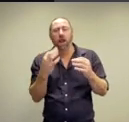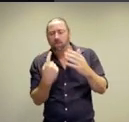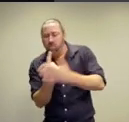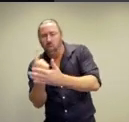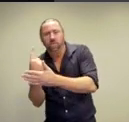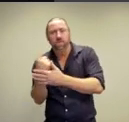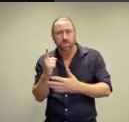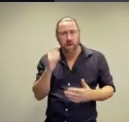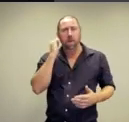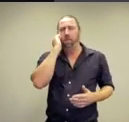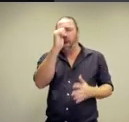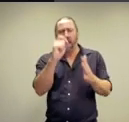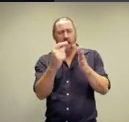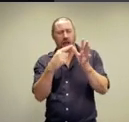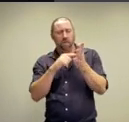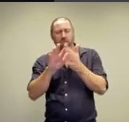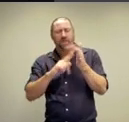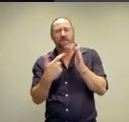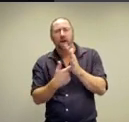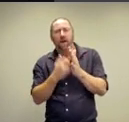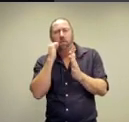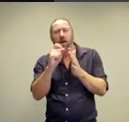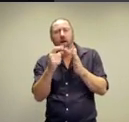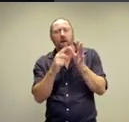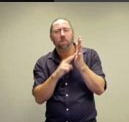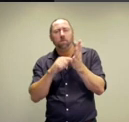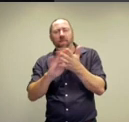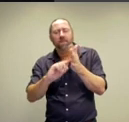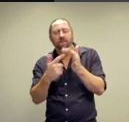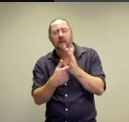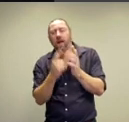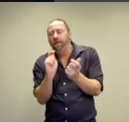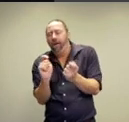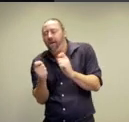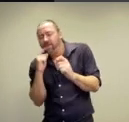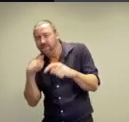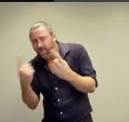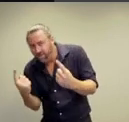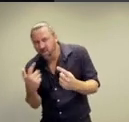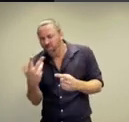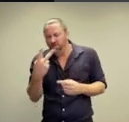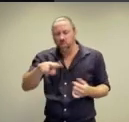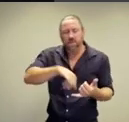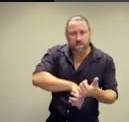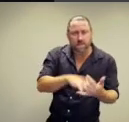century that adopted the leather jacket was the Black Panthers. The Black Panthers altered this style